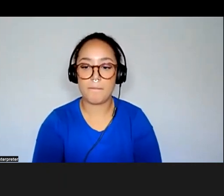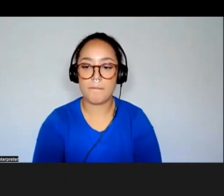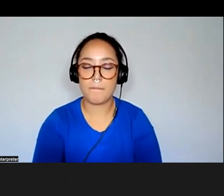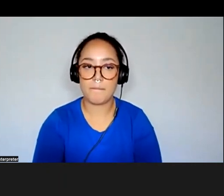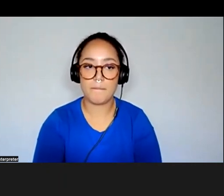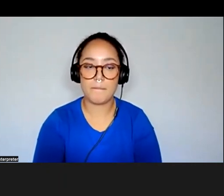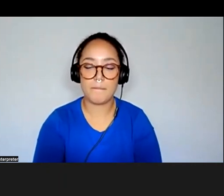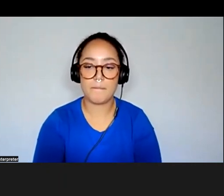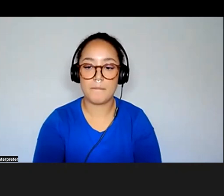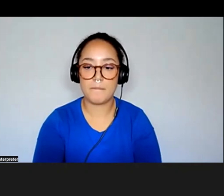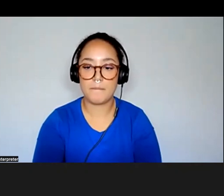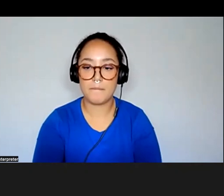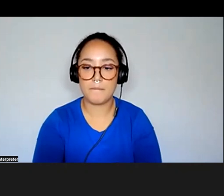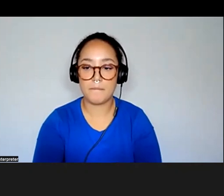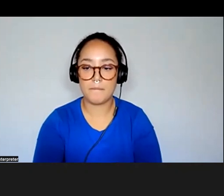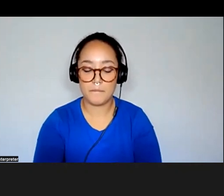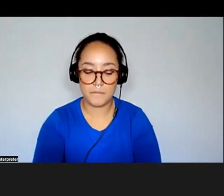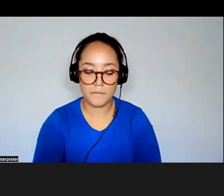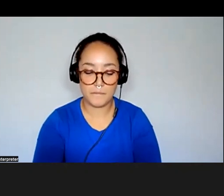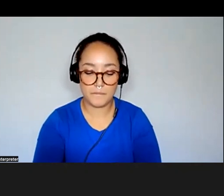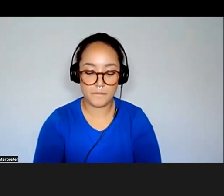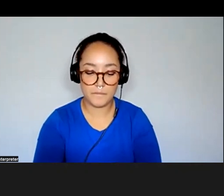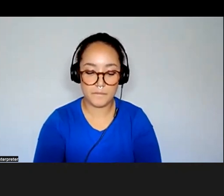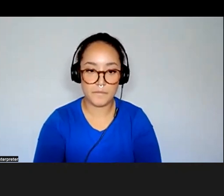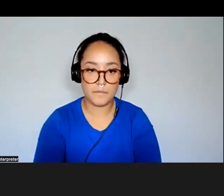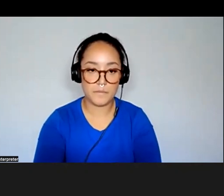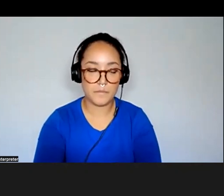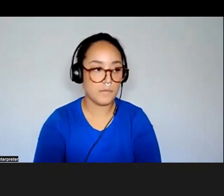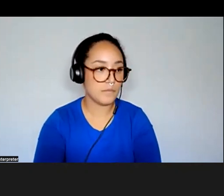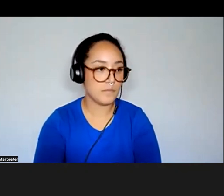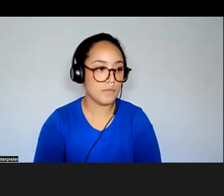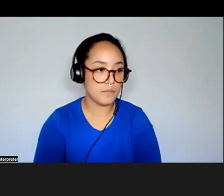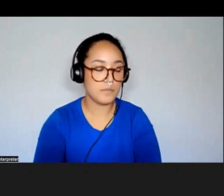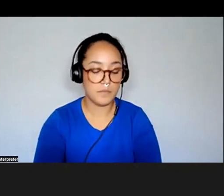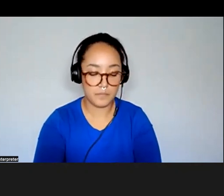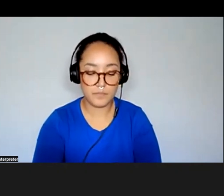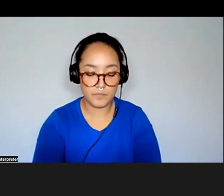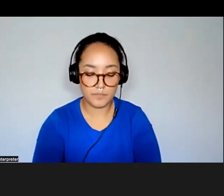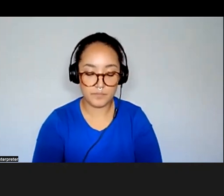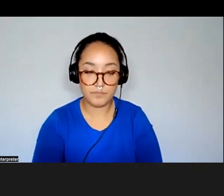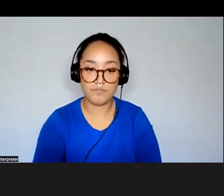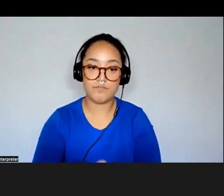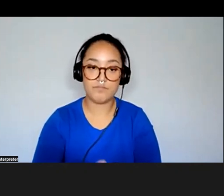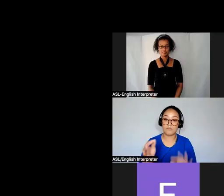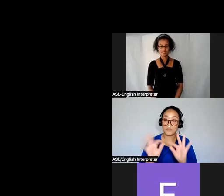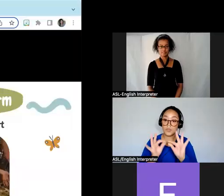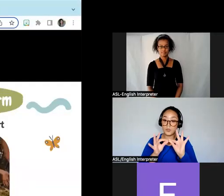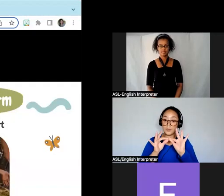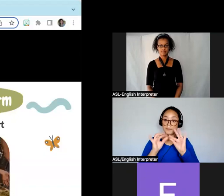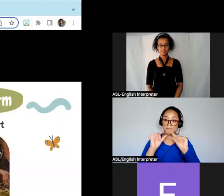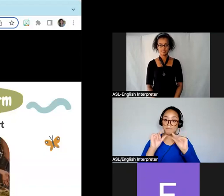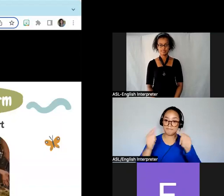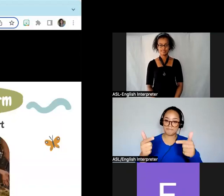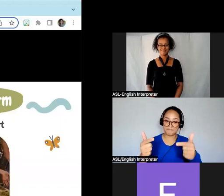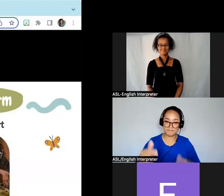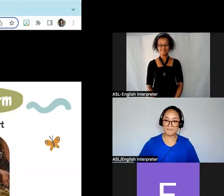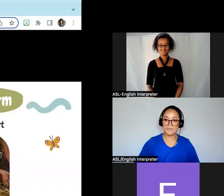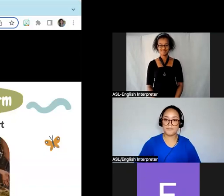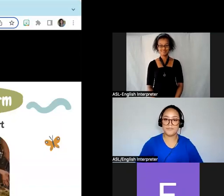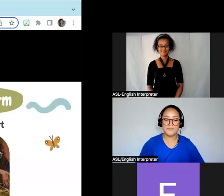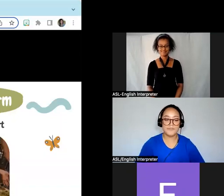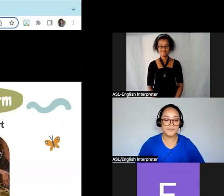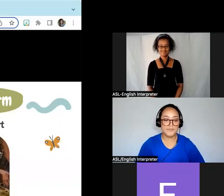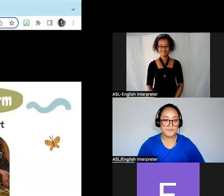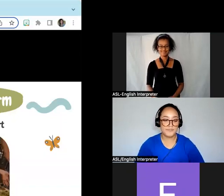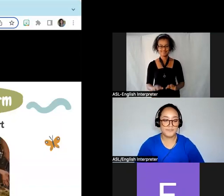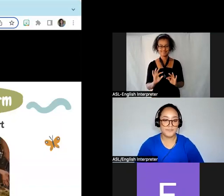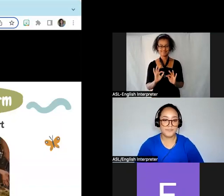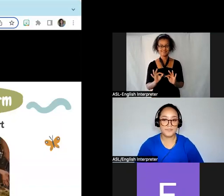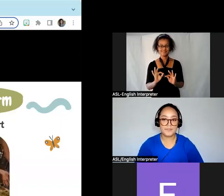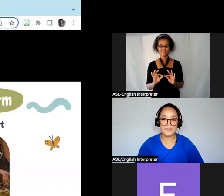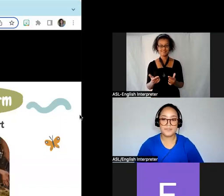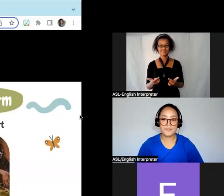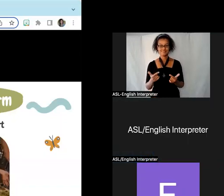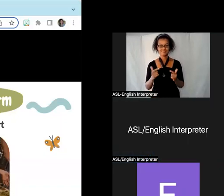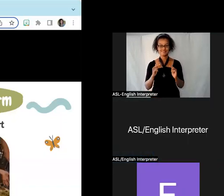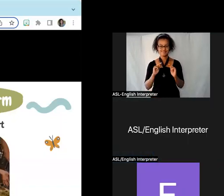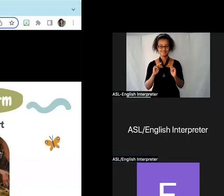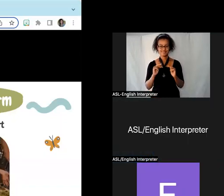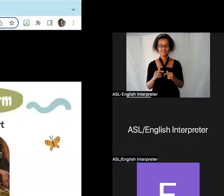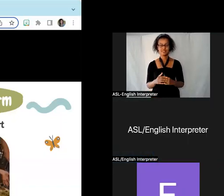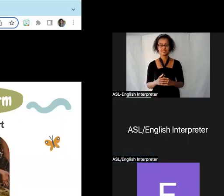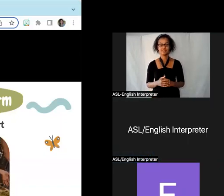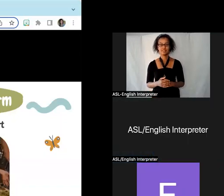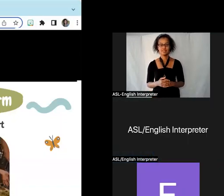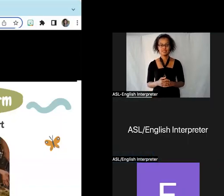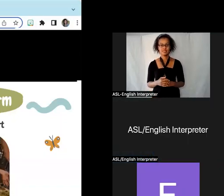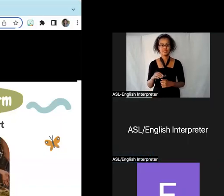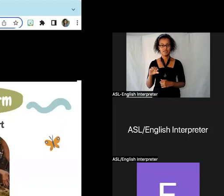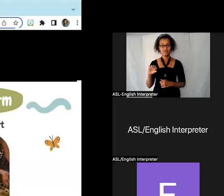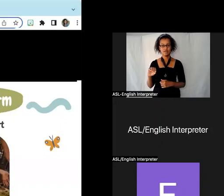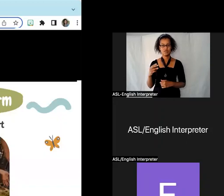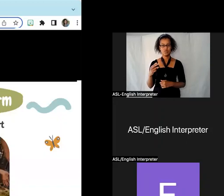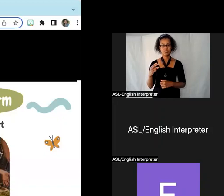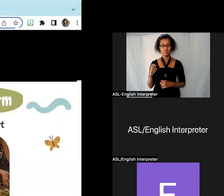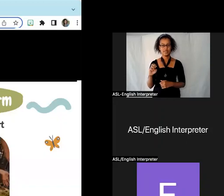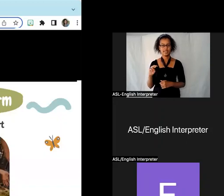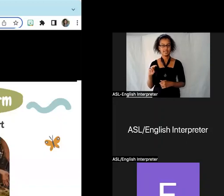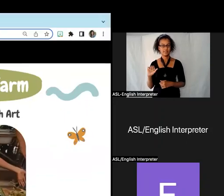Let me know if you can see the presentation.